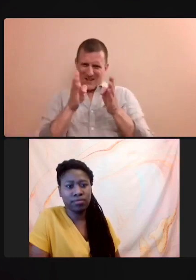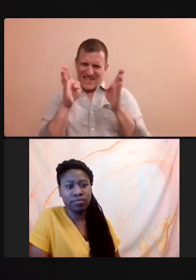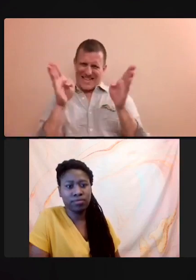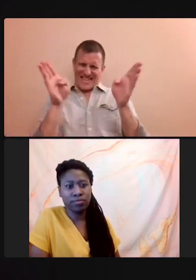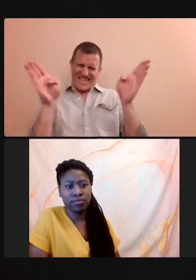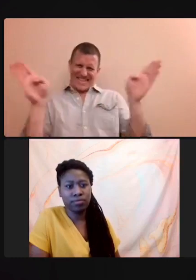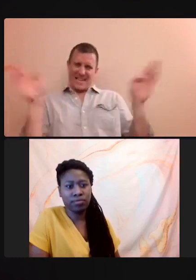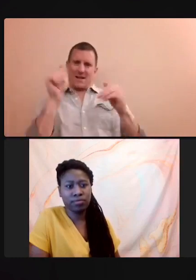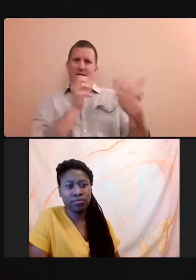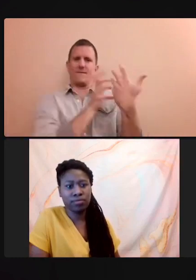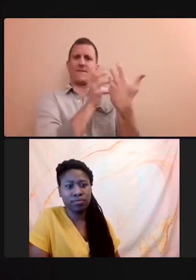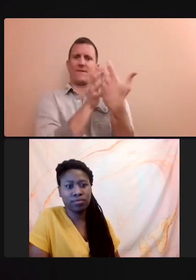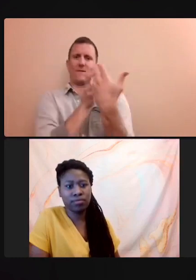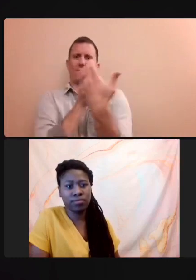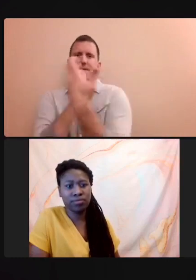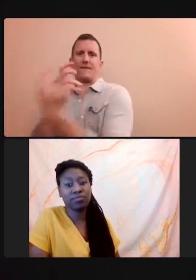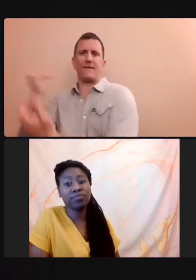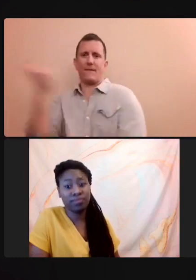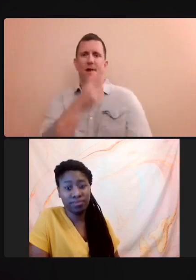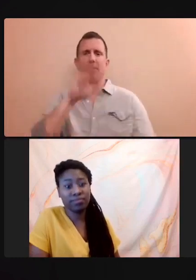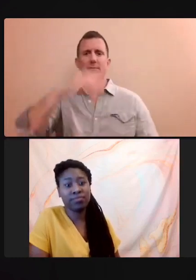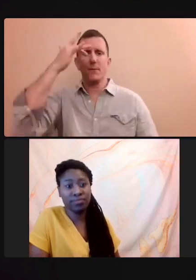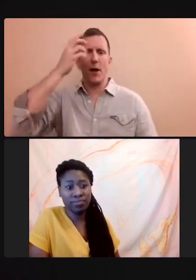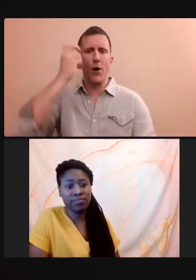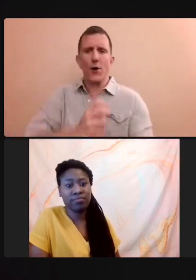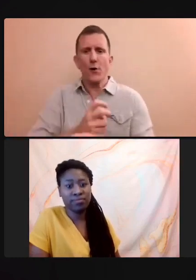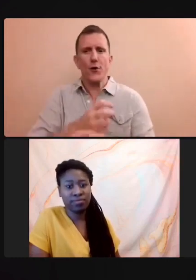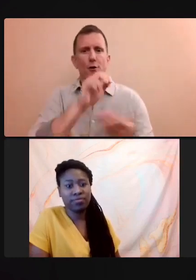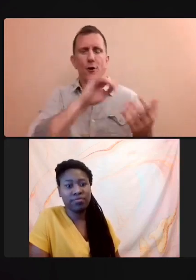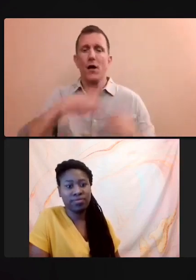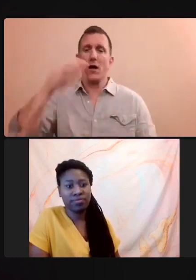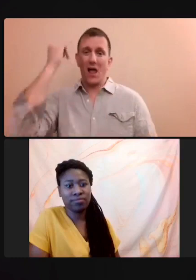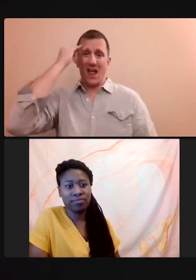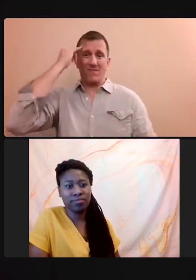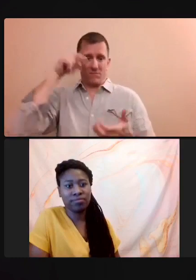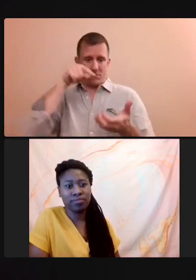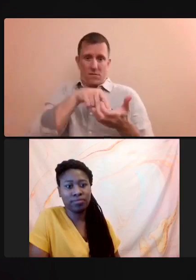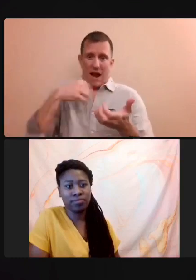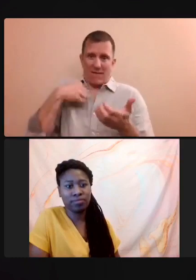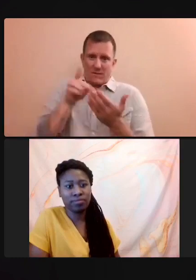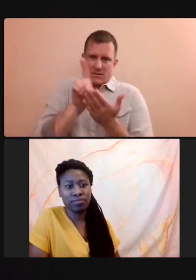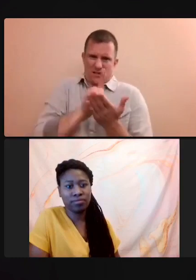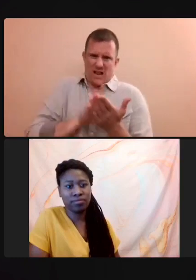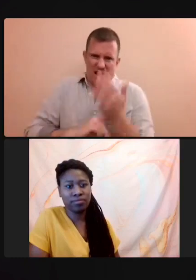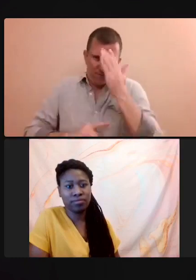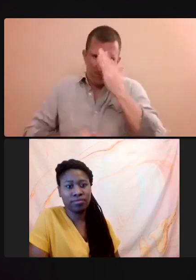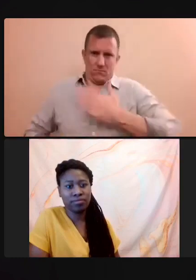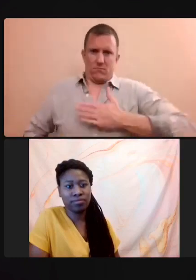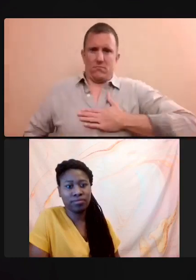Okay, I got it. Oh, they're saying that. Yeah.